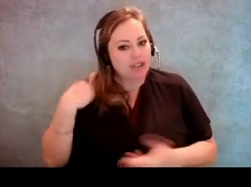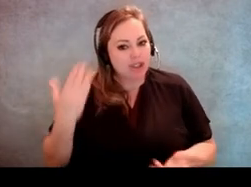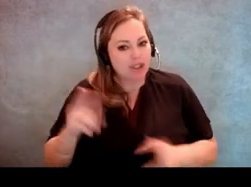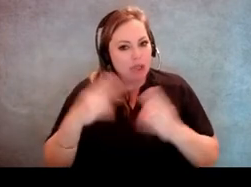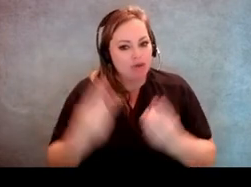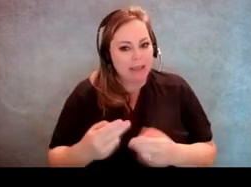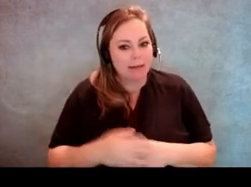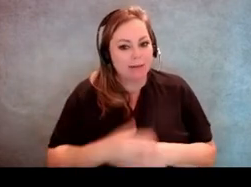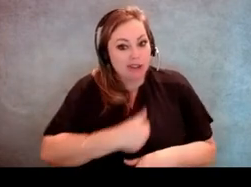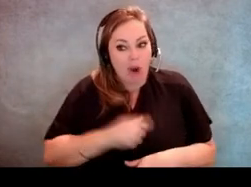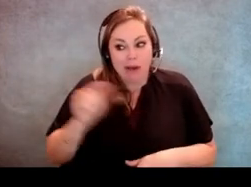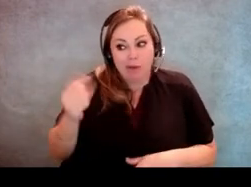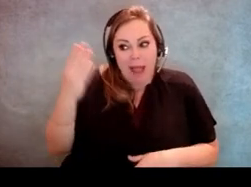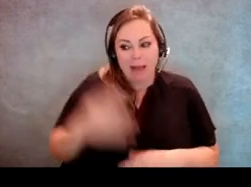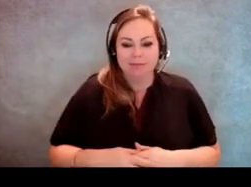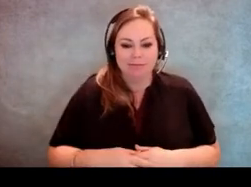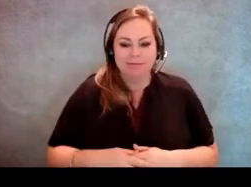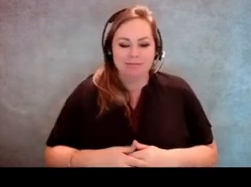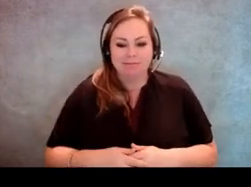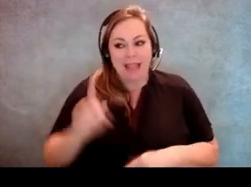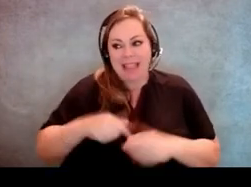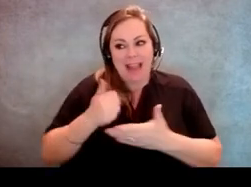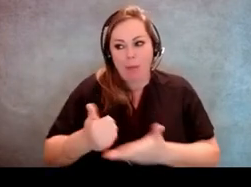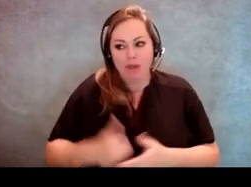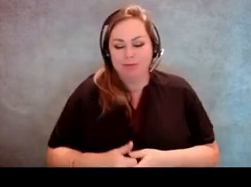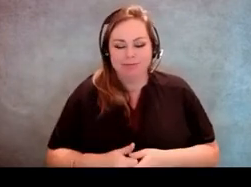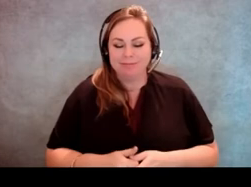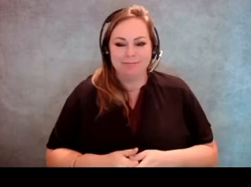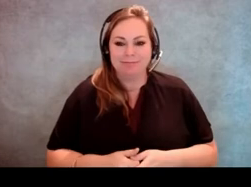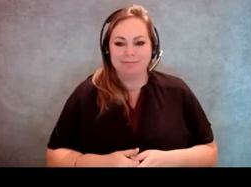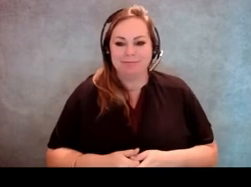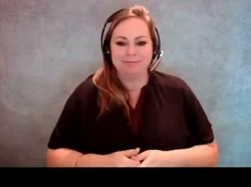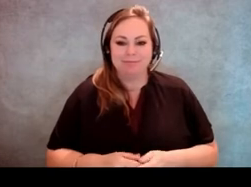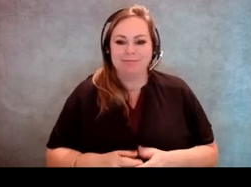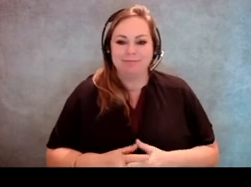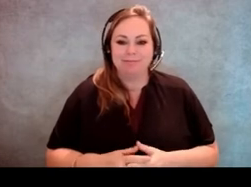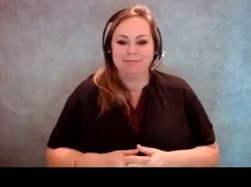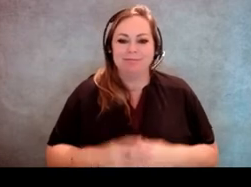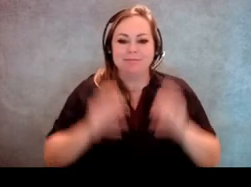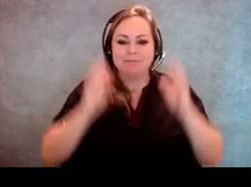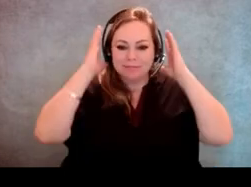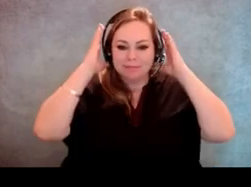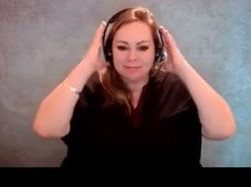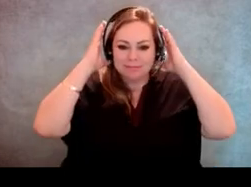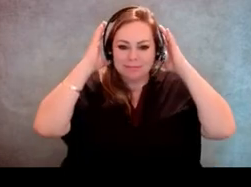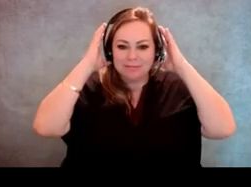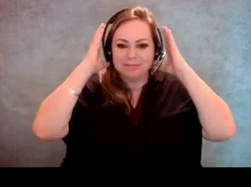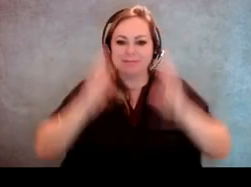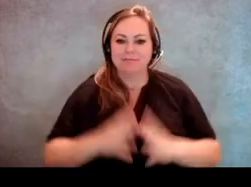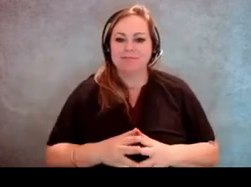So sorry, Jeff, can't help you out. Again, I'm so sorry. So there you go.